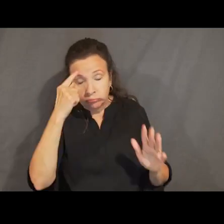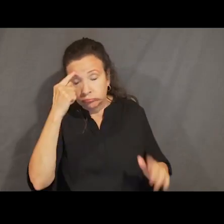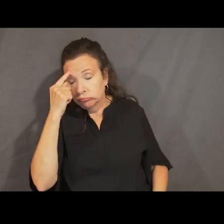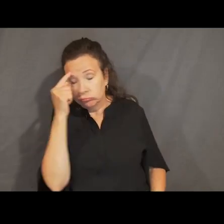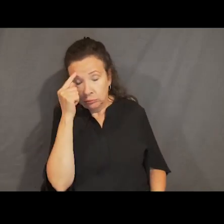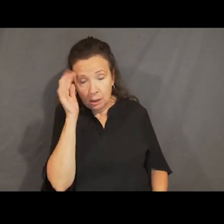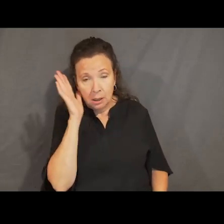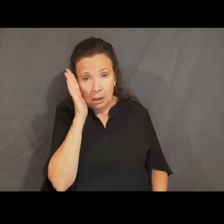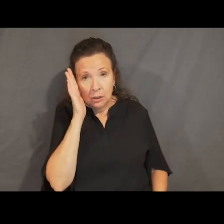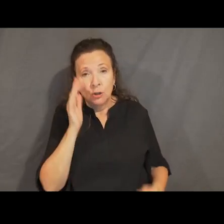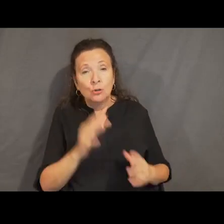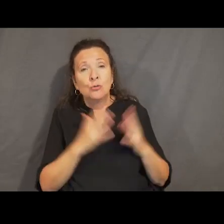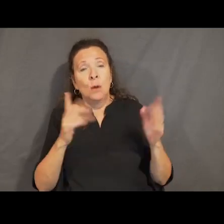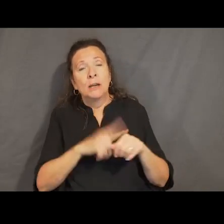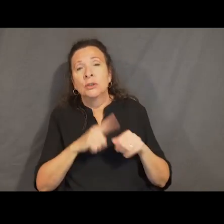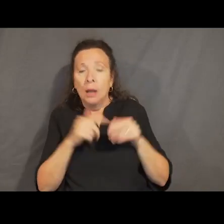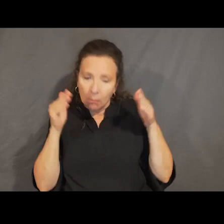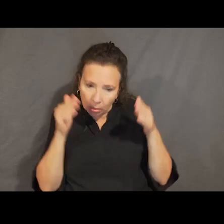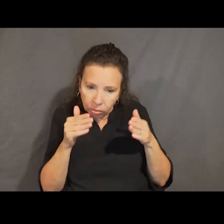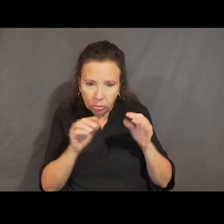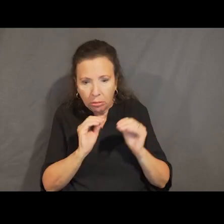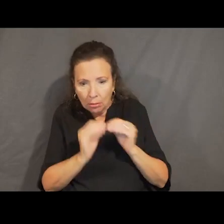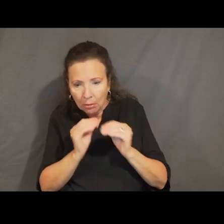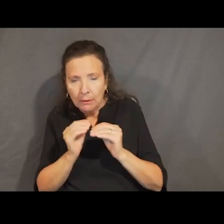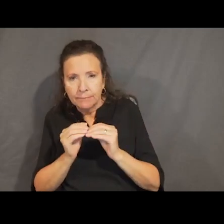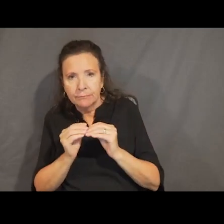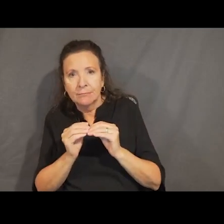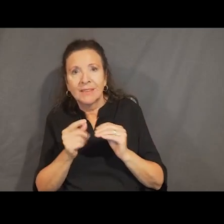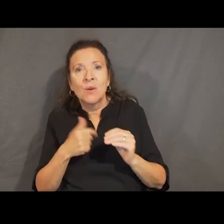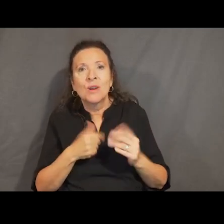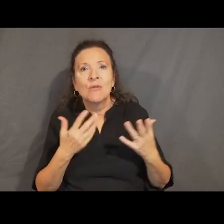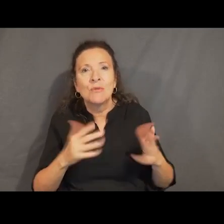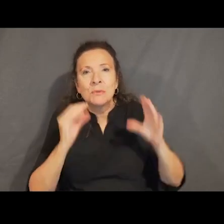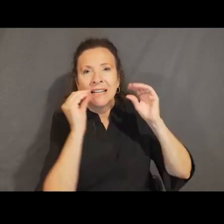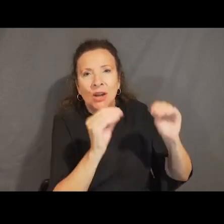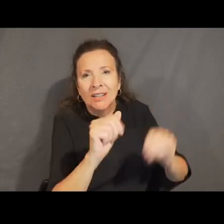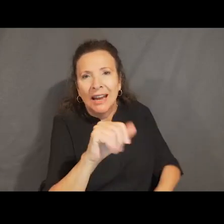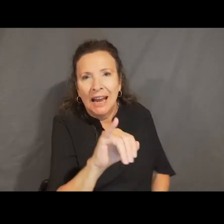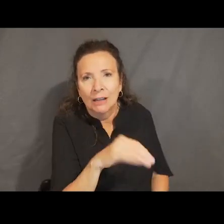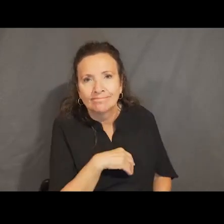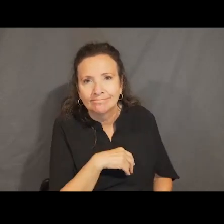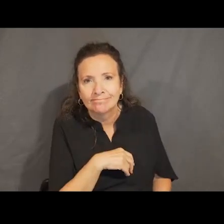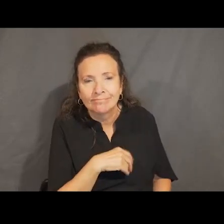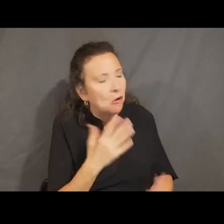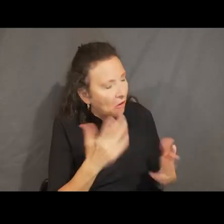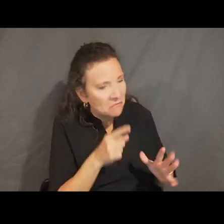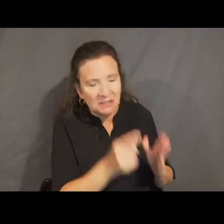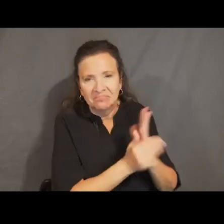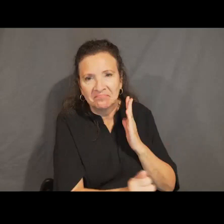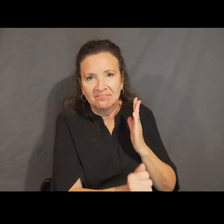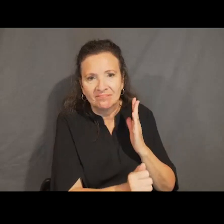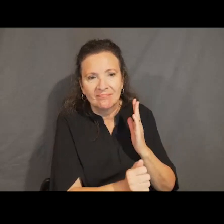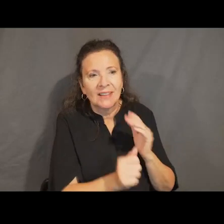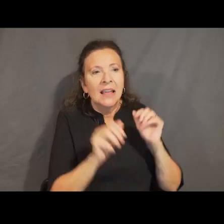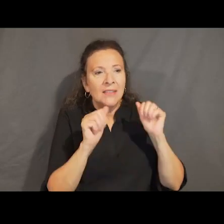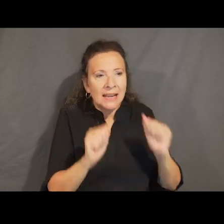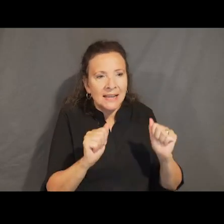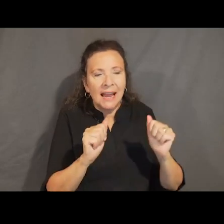to do this. And we have. Automatically calculating the range of color contrast values and determining